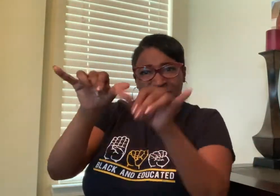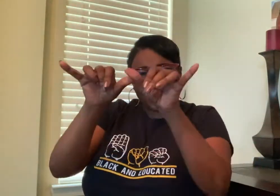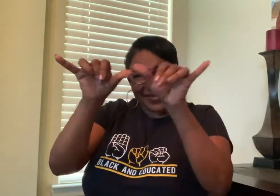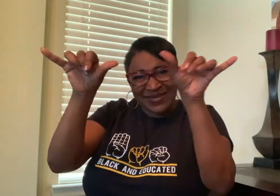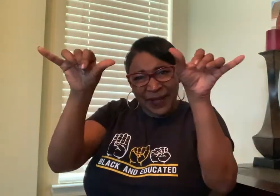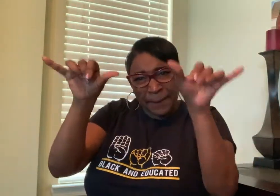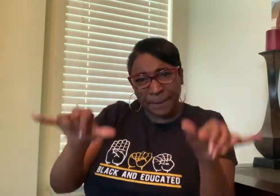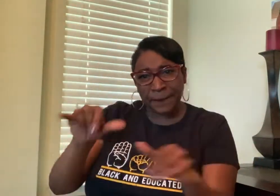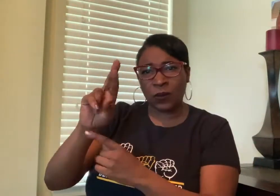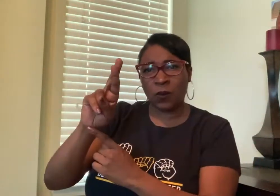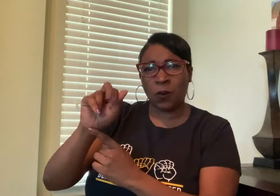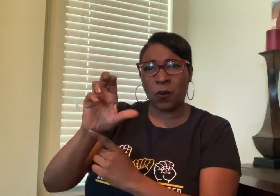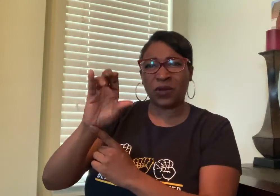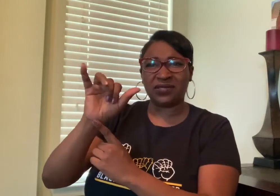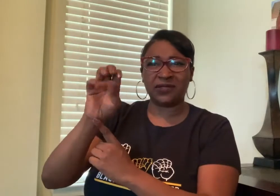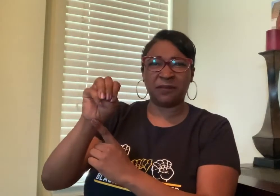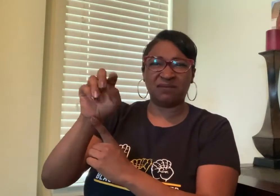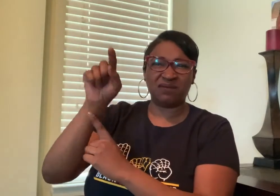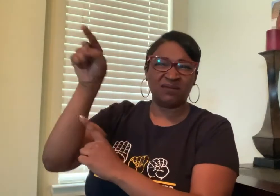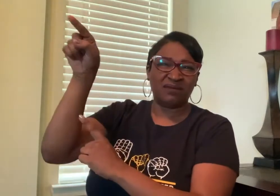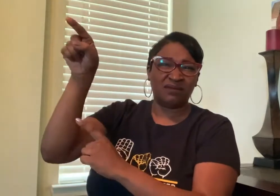of systemic racism.